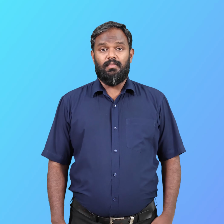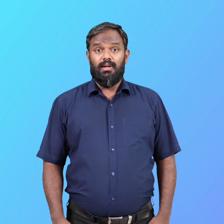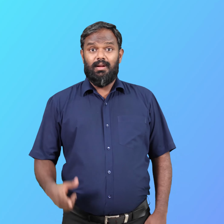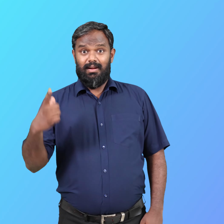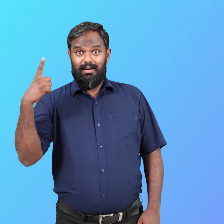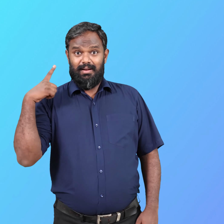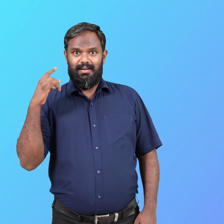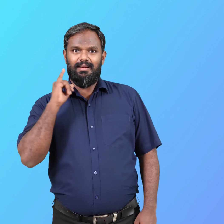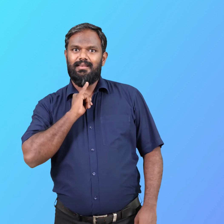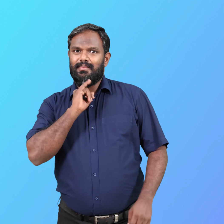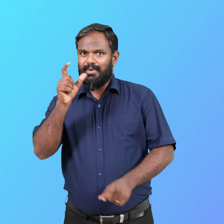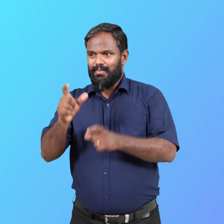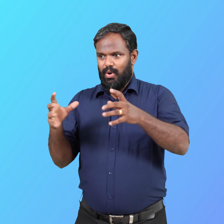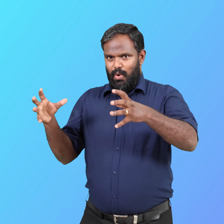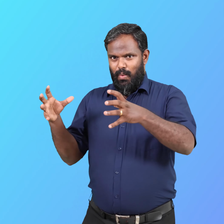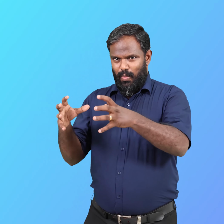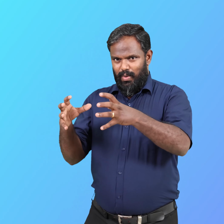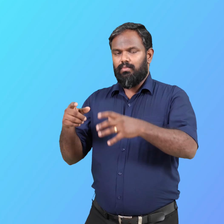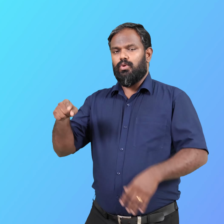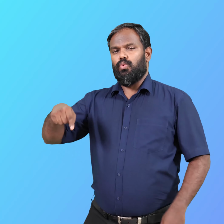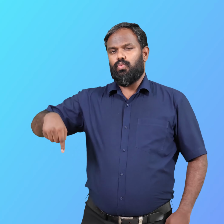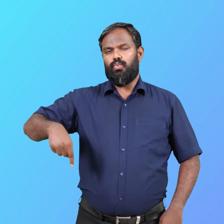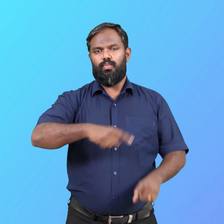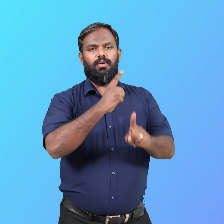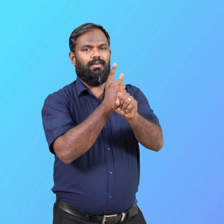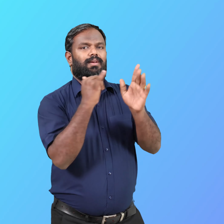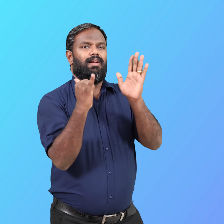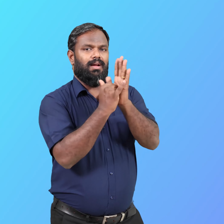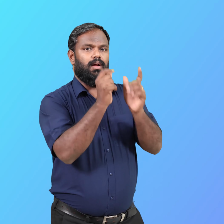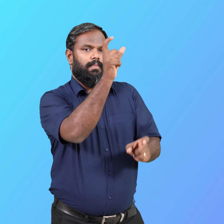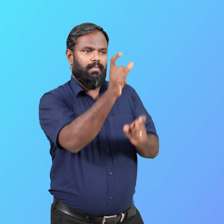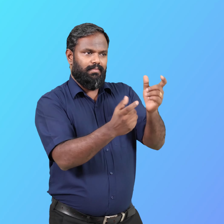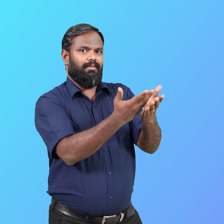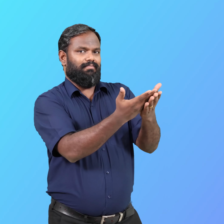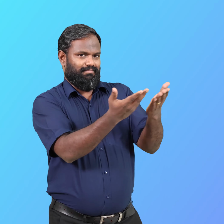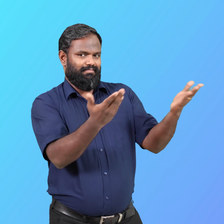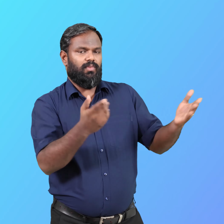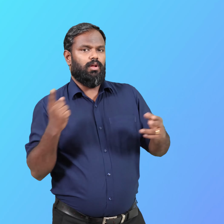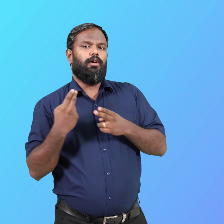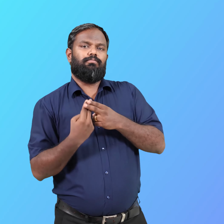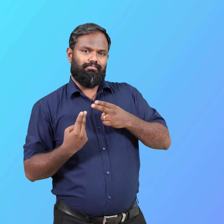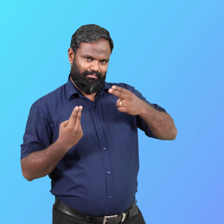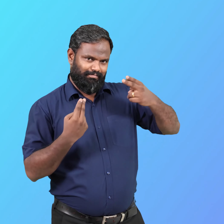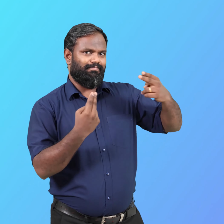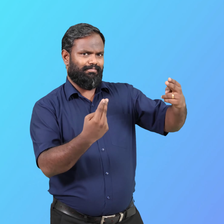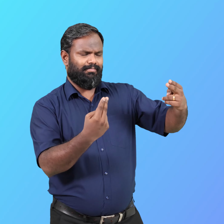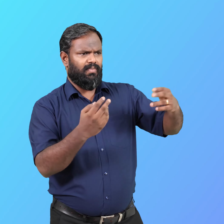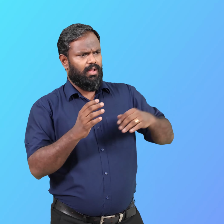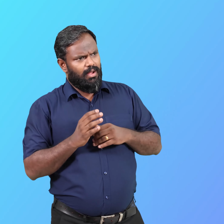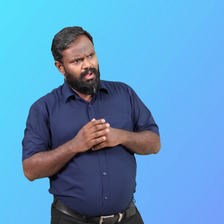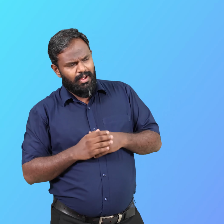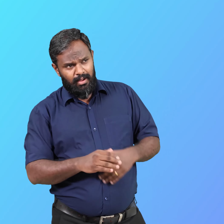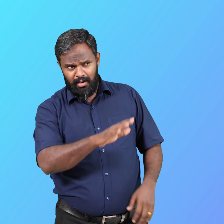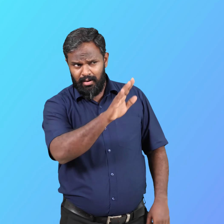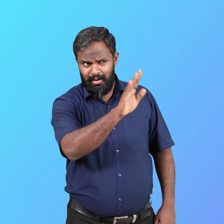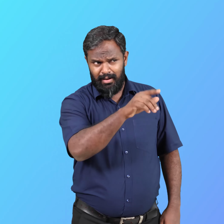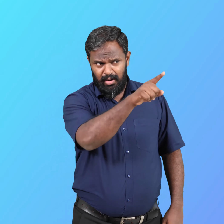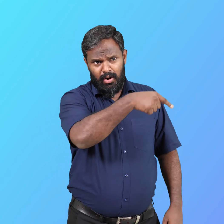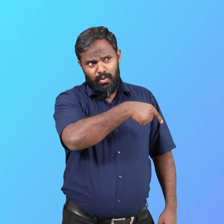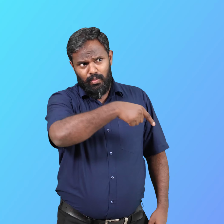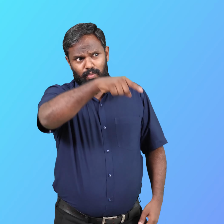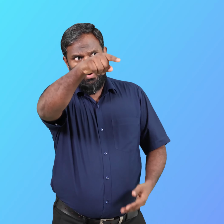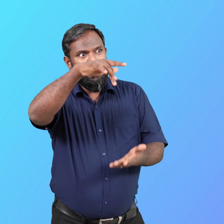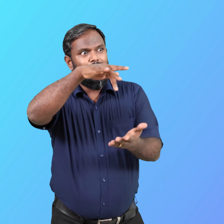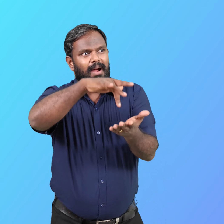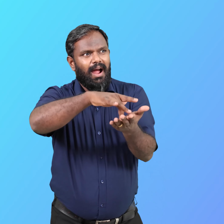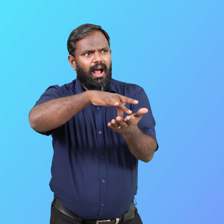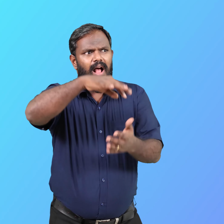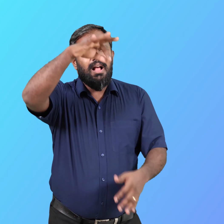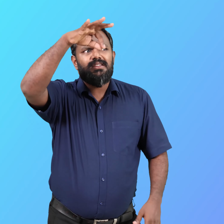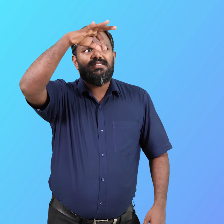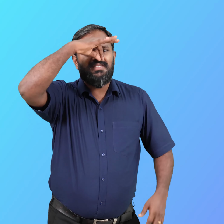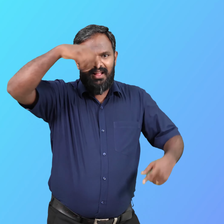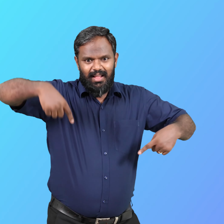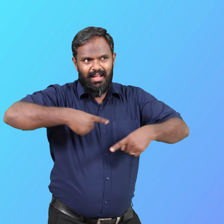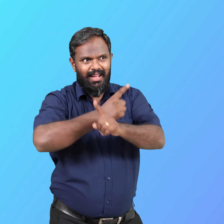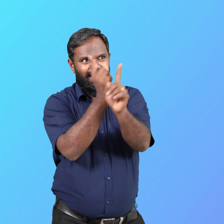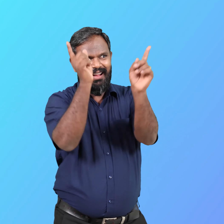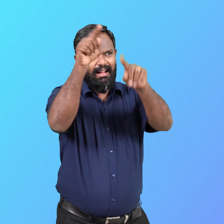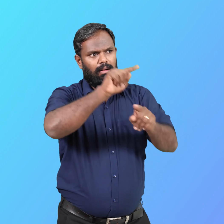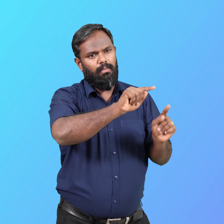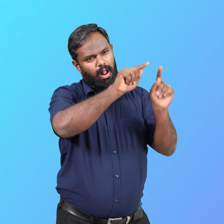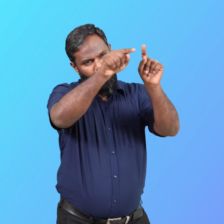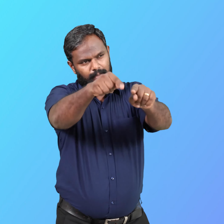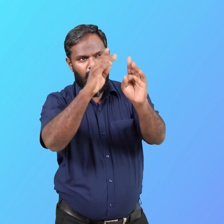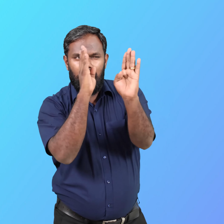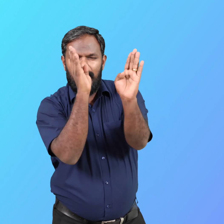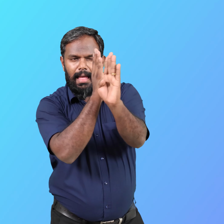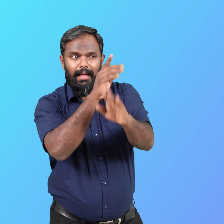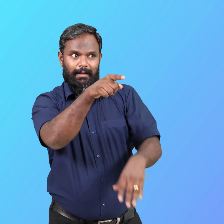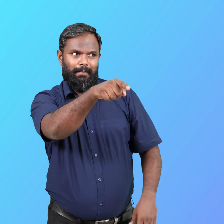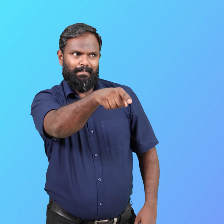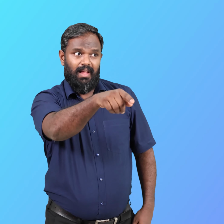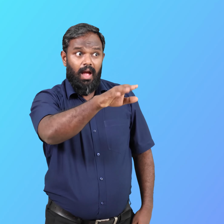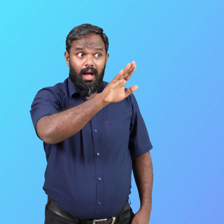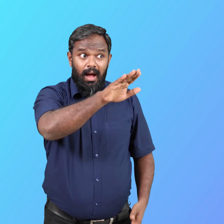So the leaders told the men of Benjamin about their idea. They said, “Go and hide in the vineyards.